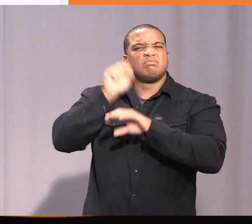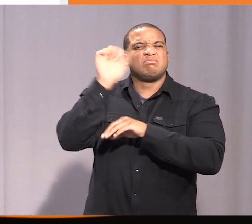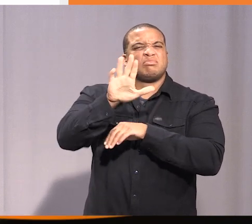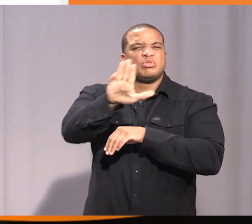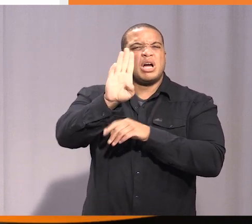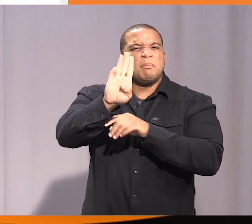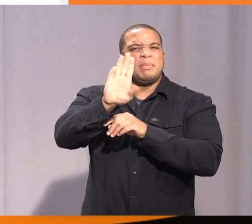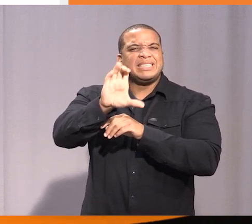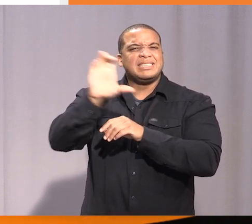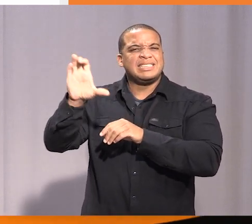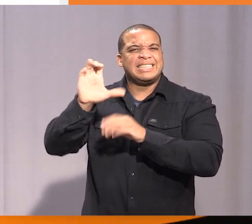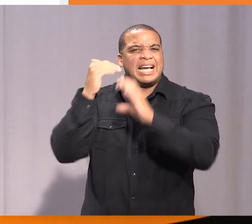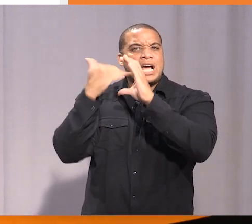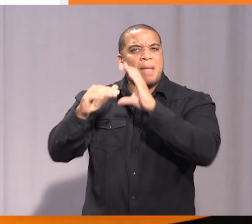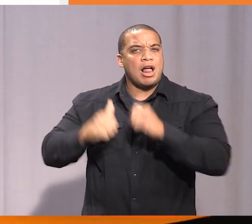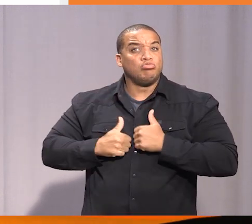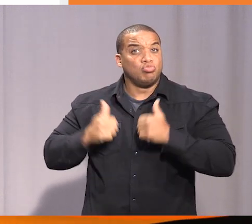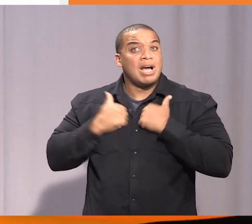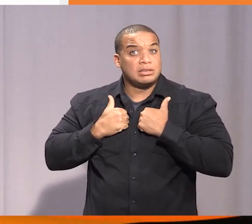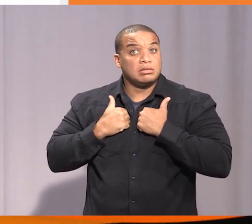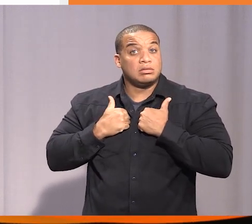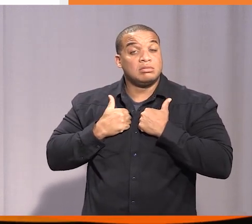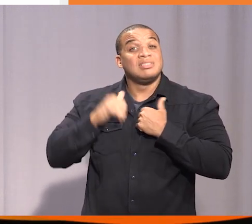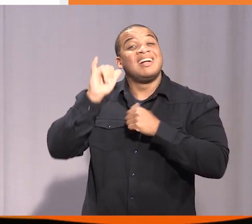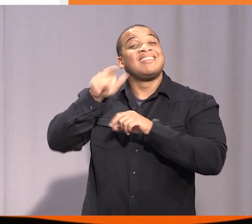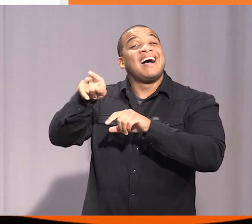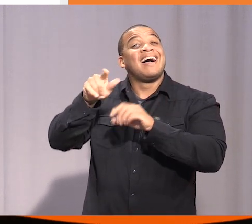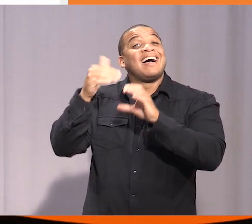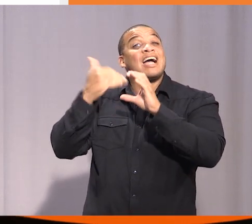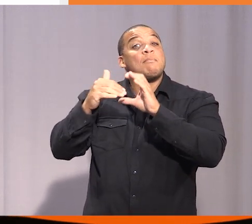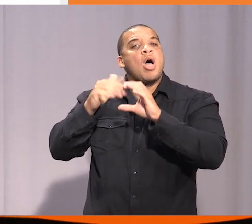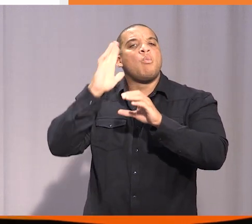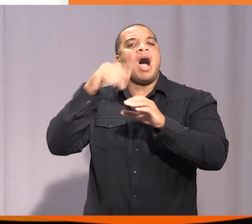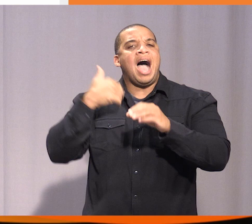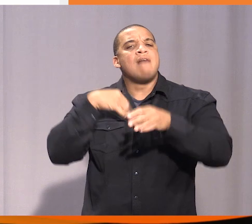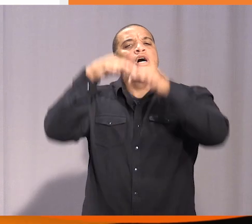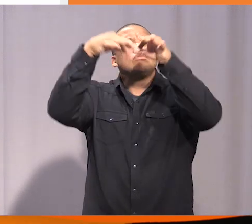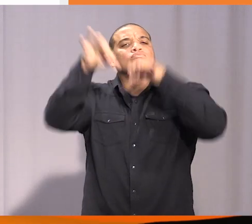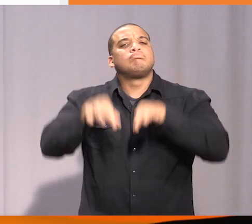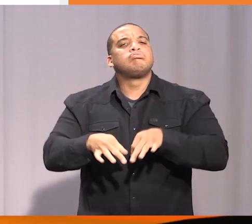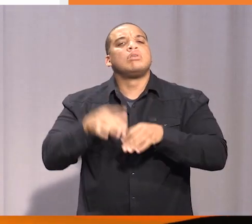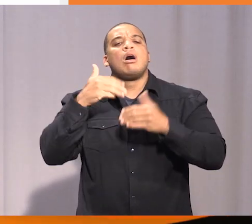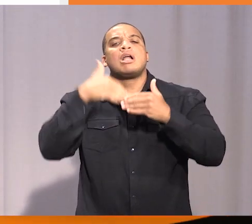eligibility status. That email will include further instructions about next steps